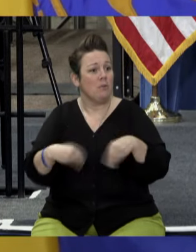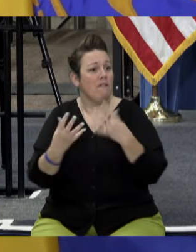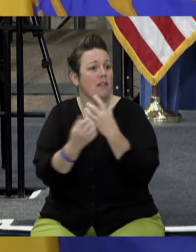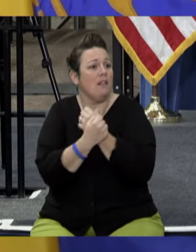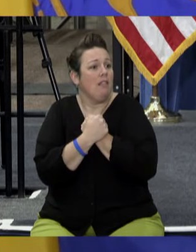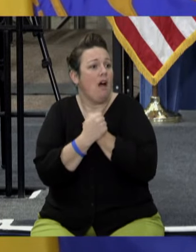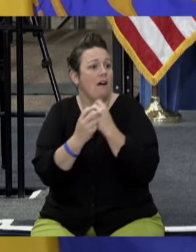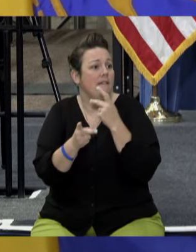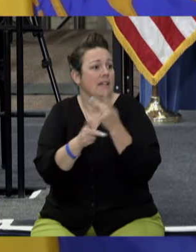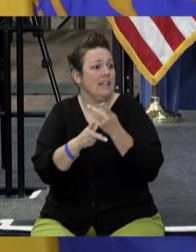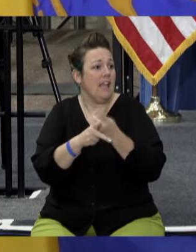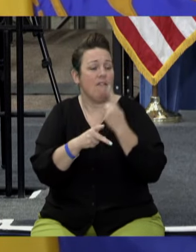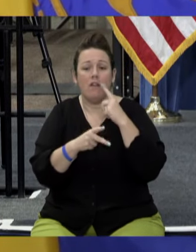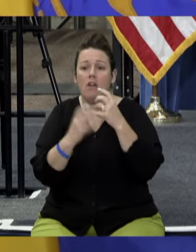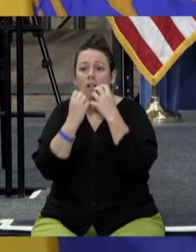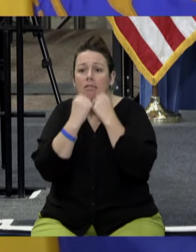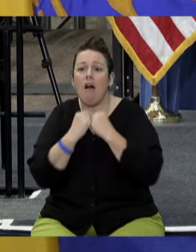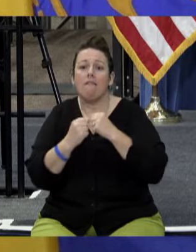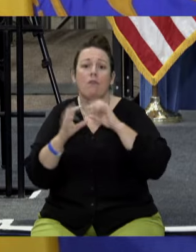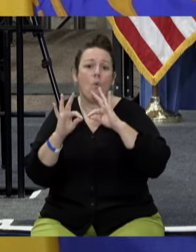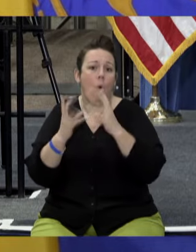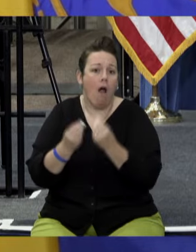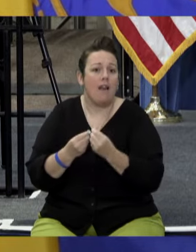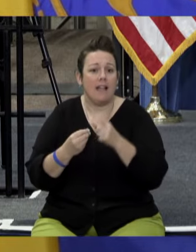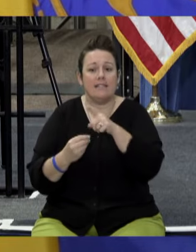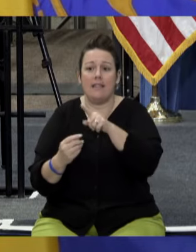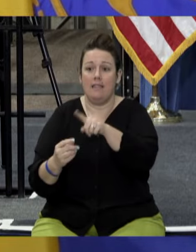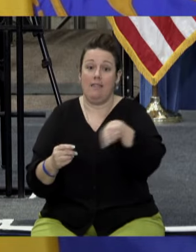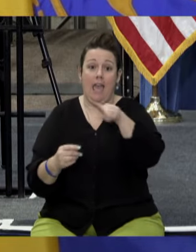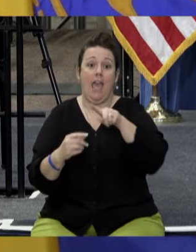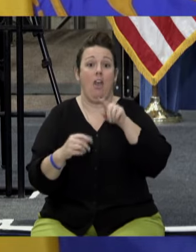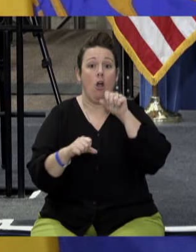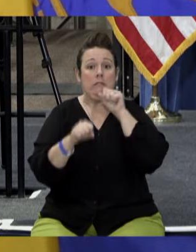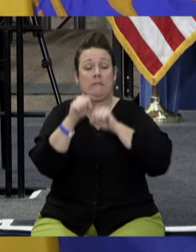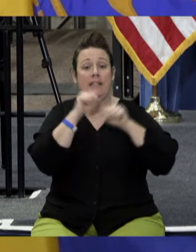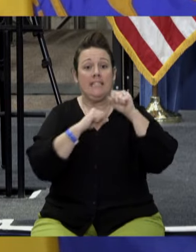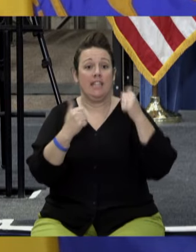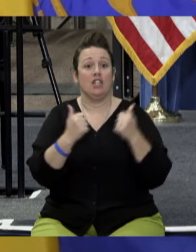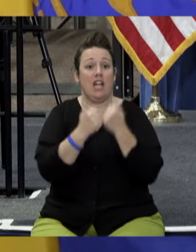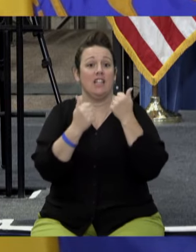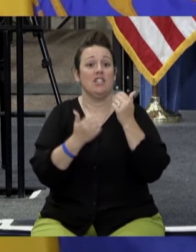their loved one as they're facing the challenges in some of their difficult, difficult days ahead.